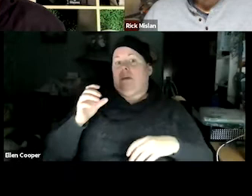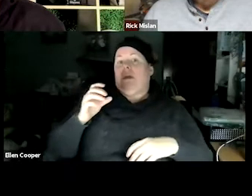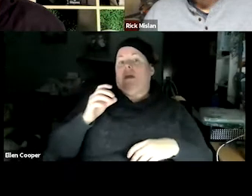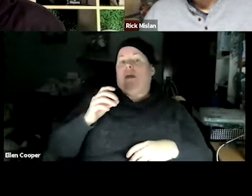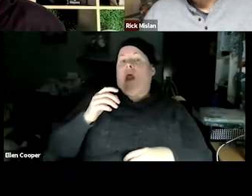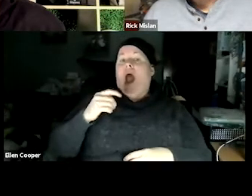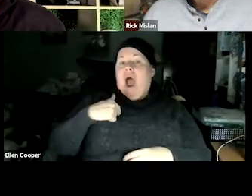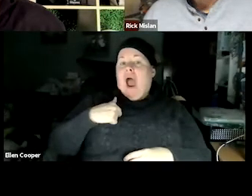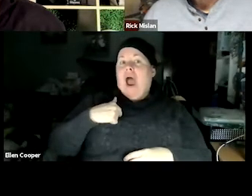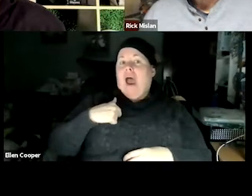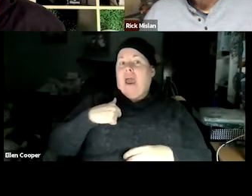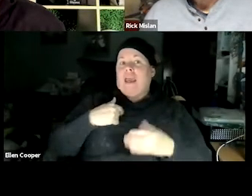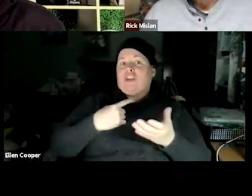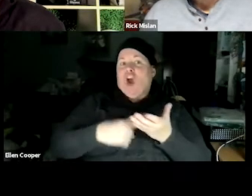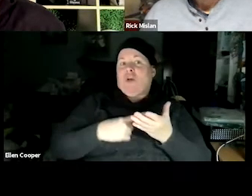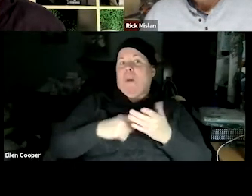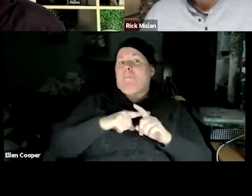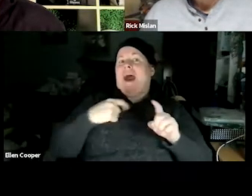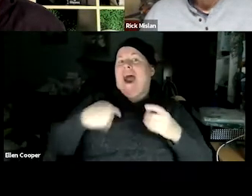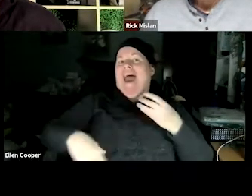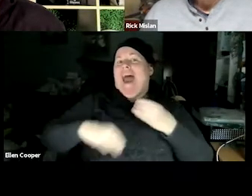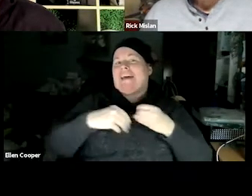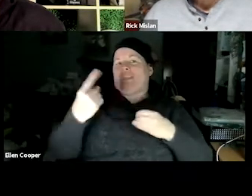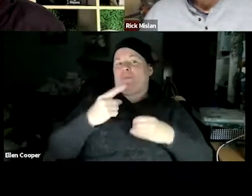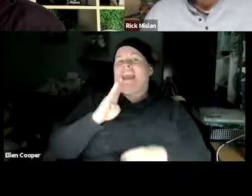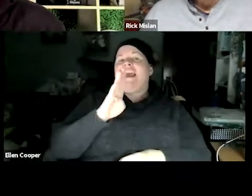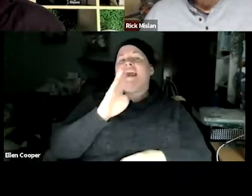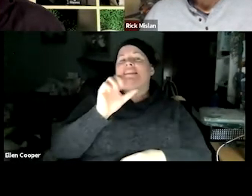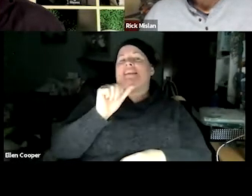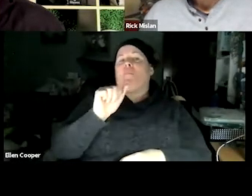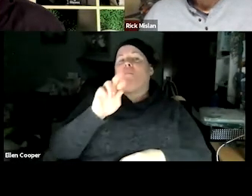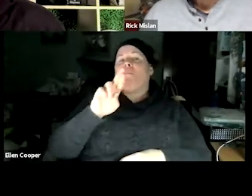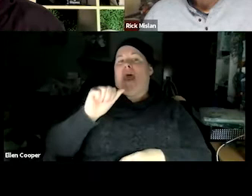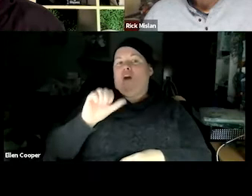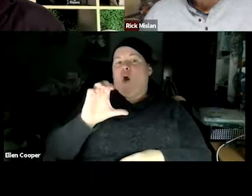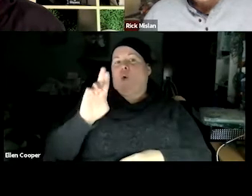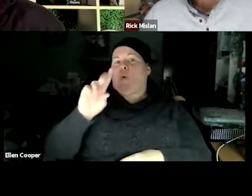but I actually have a preface to it and it's a barracuda. Right. And it's breathe and relax.